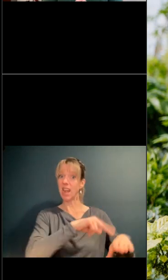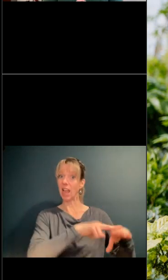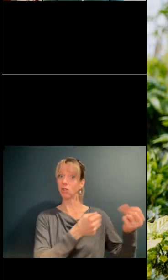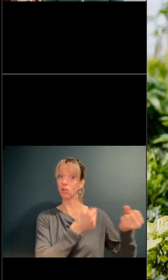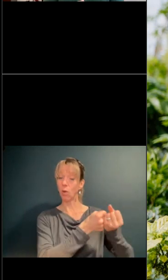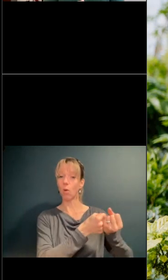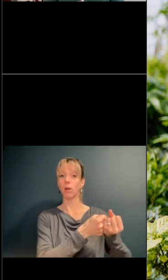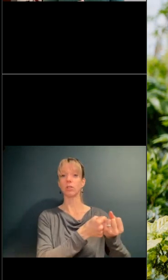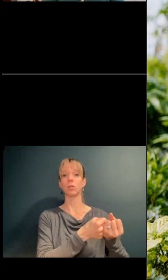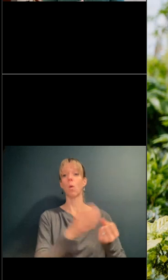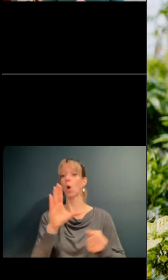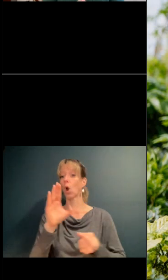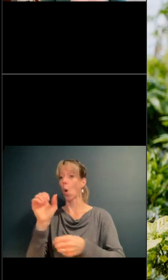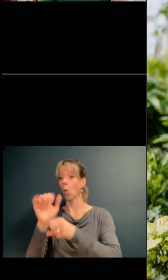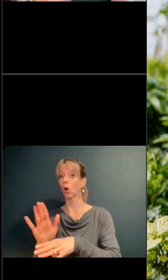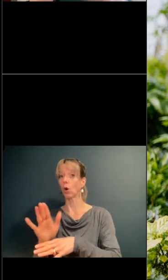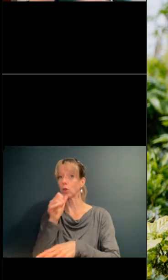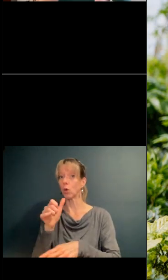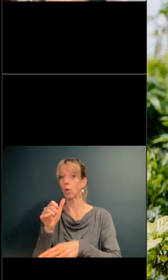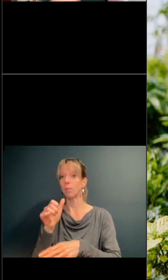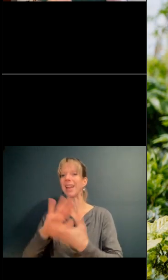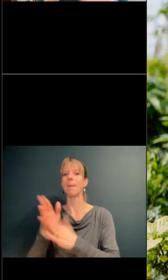might need that extra help? And are we revisiting the